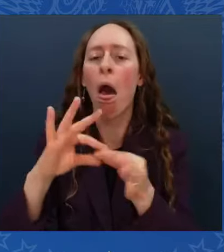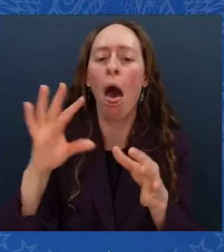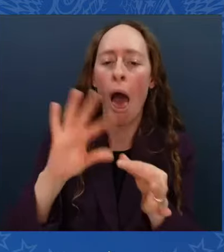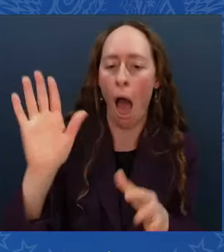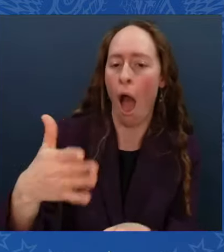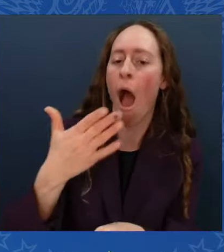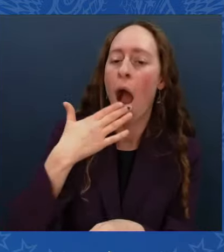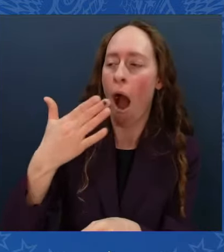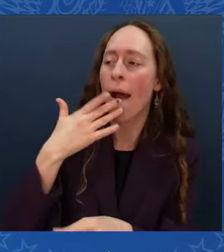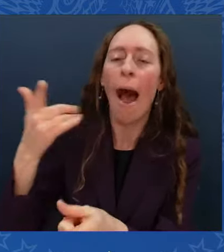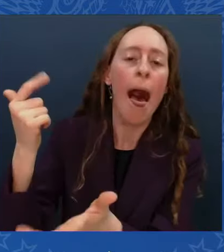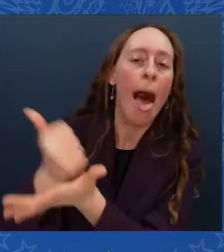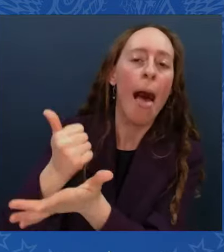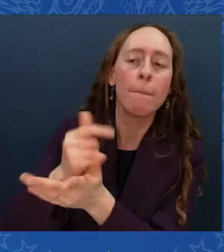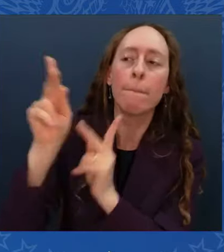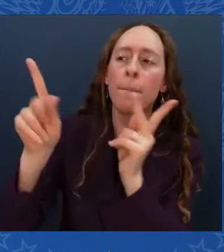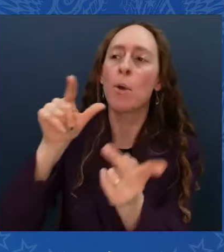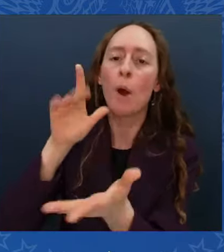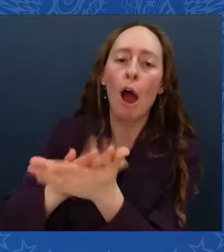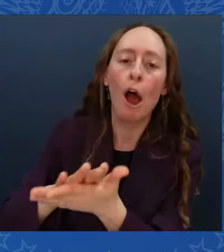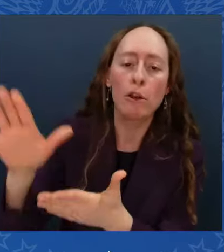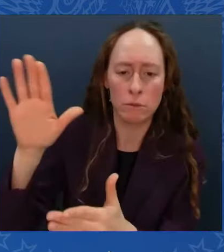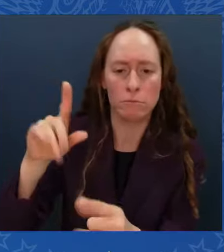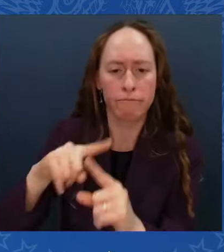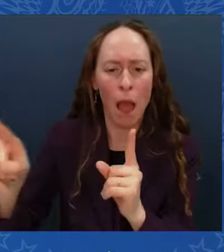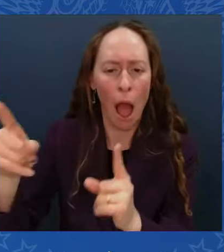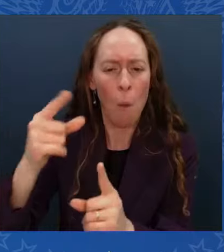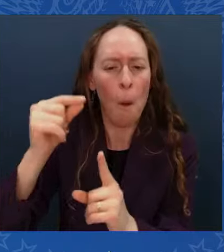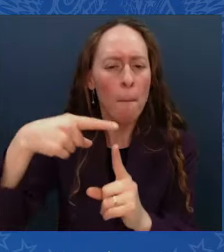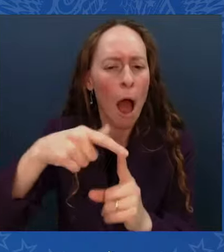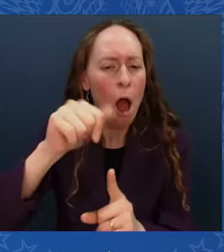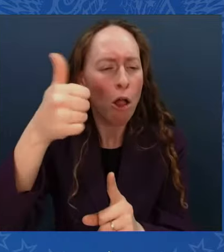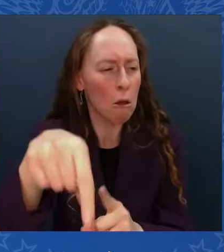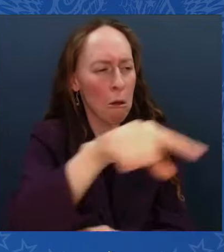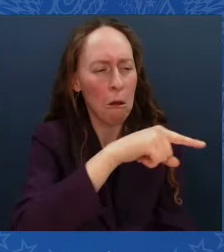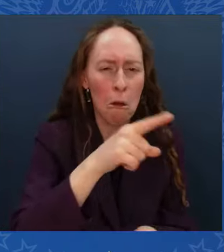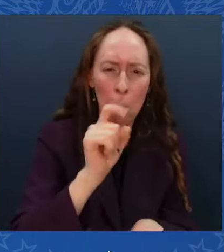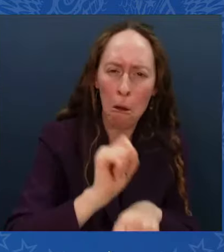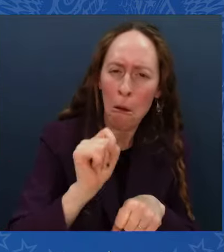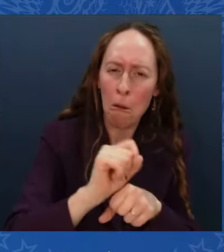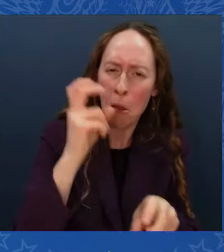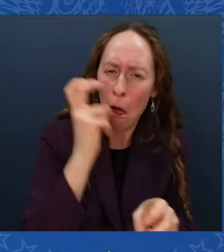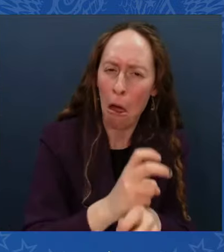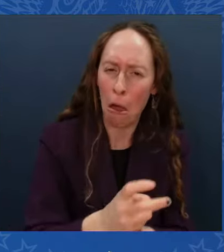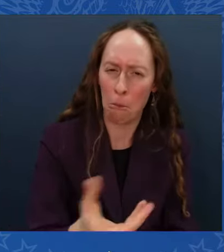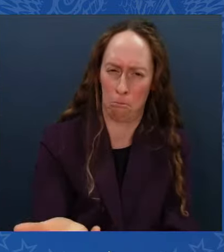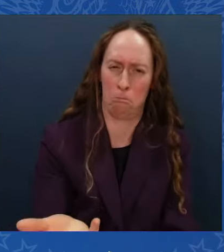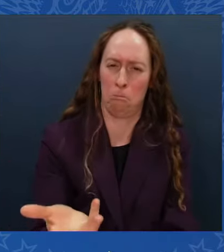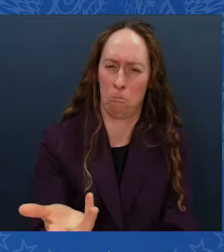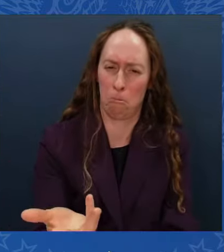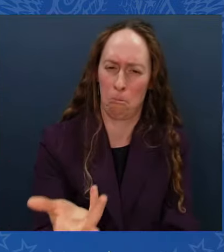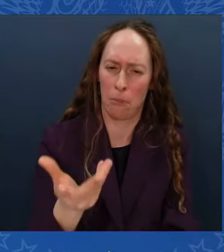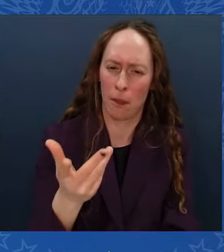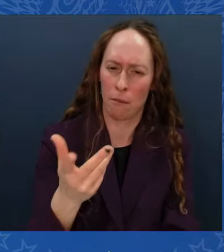you grew up with in the neighborhood? How about all those folks in labor unions? How about all those hardworking people that work with their hands, why should they…"